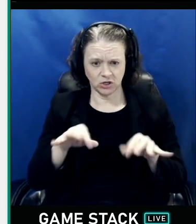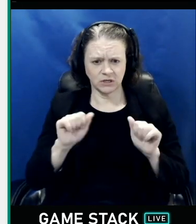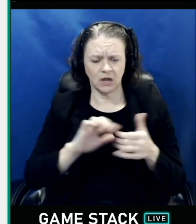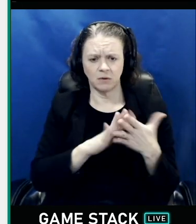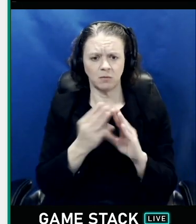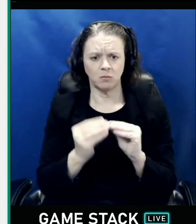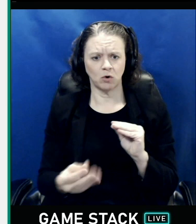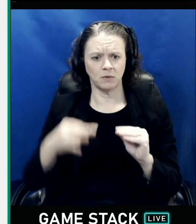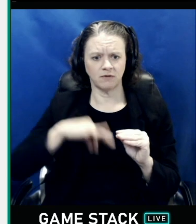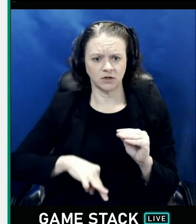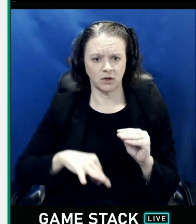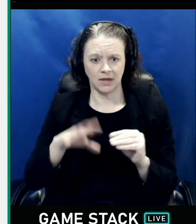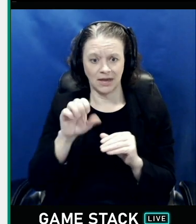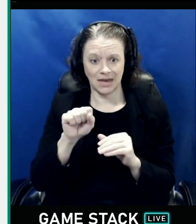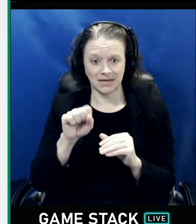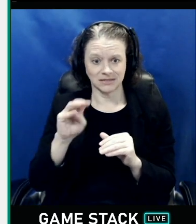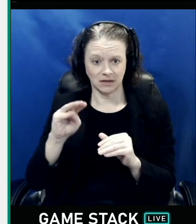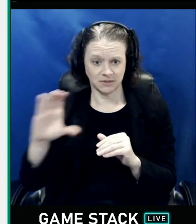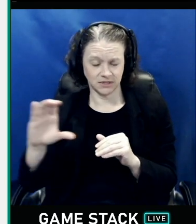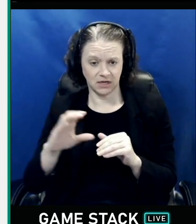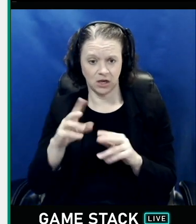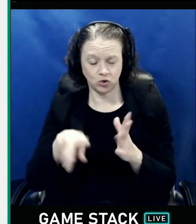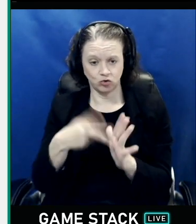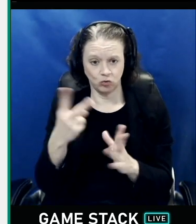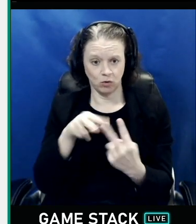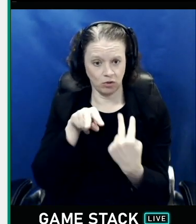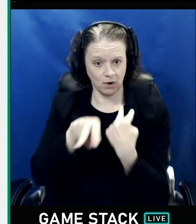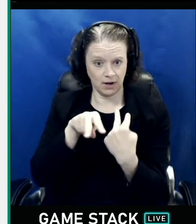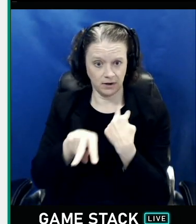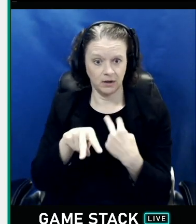SMT dual-thread mode may further increase both bandwidth and latency.